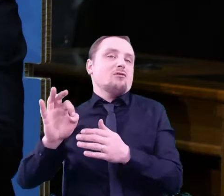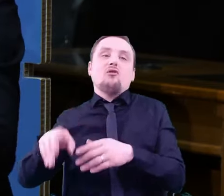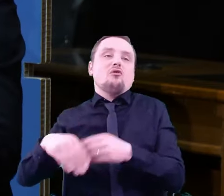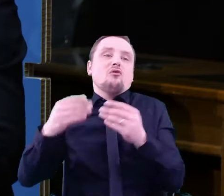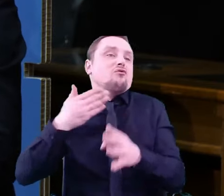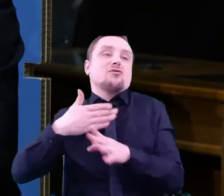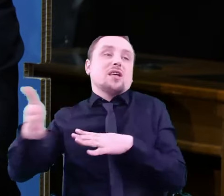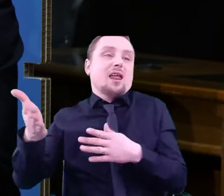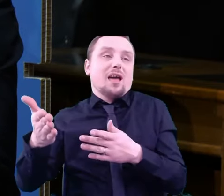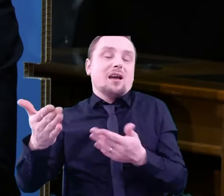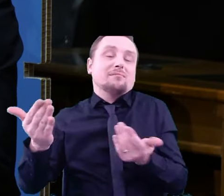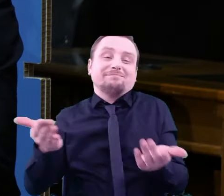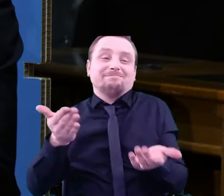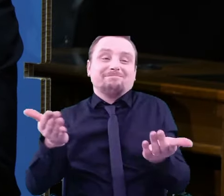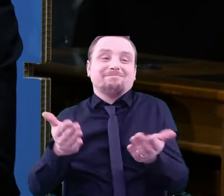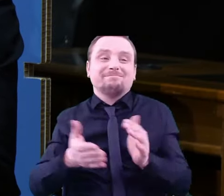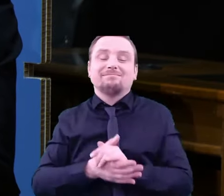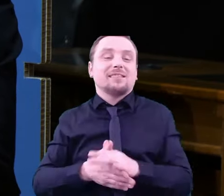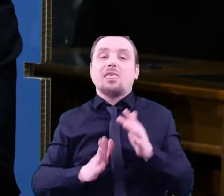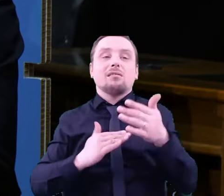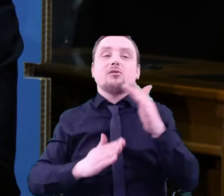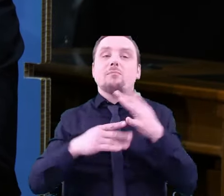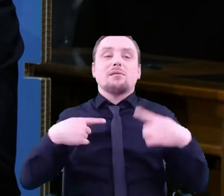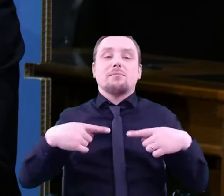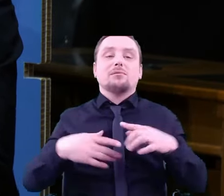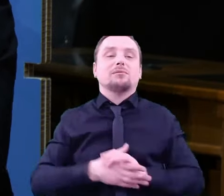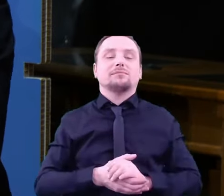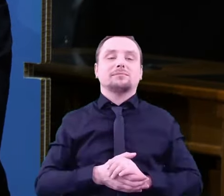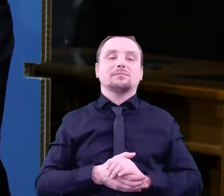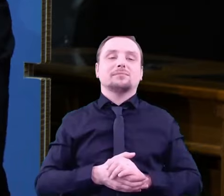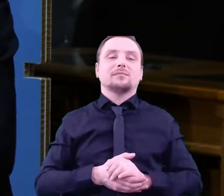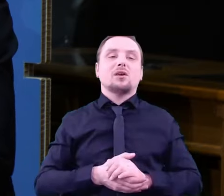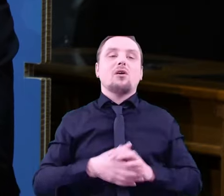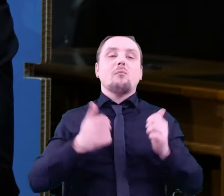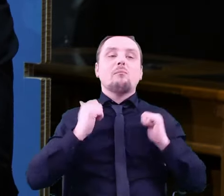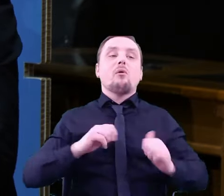Despite the fact that some people believe that world peace is due to the existence of nuclear weapons,